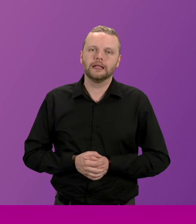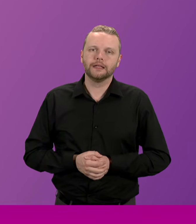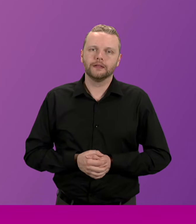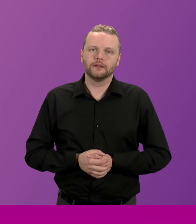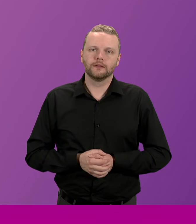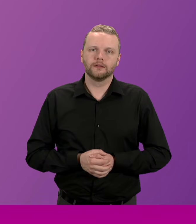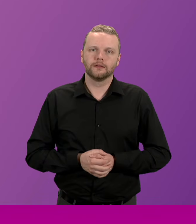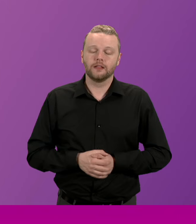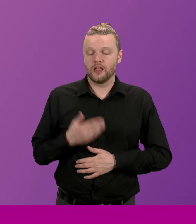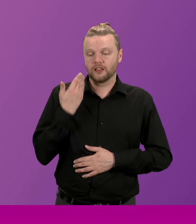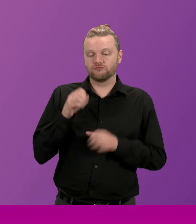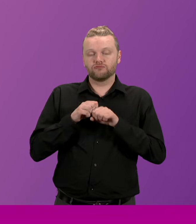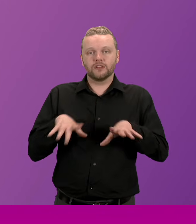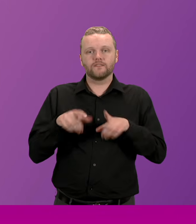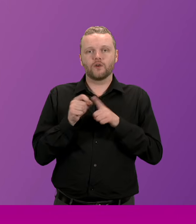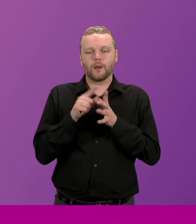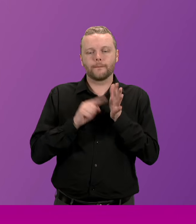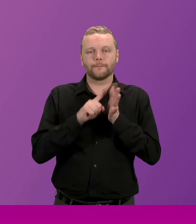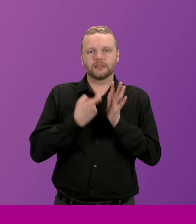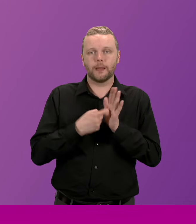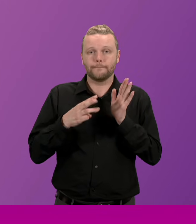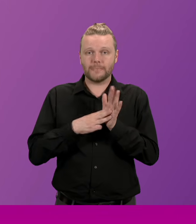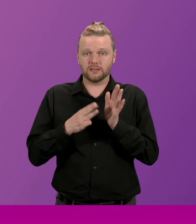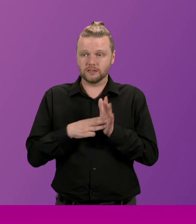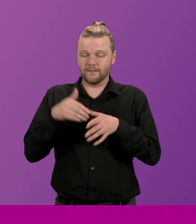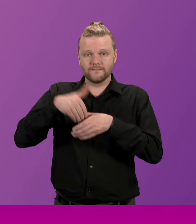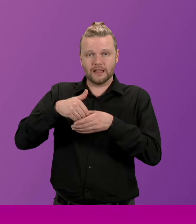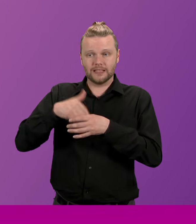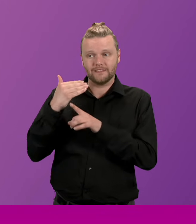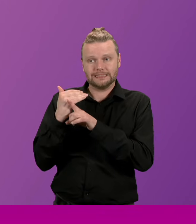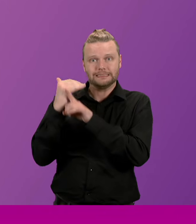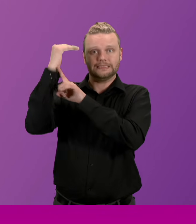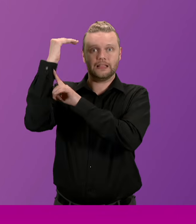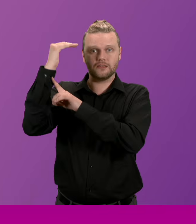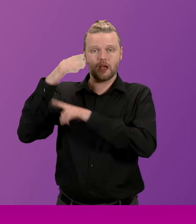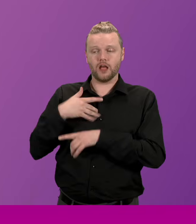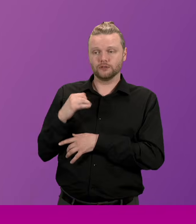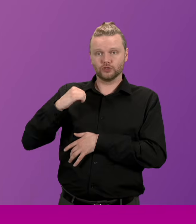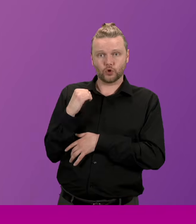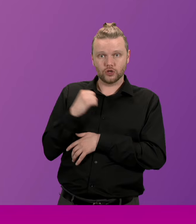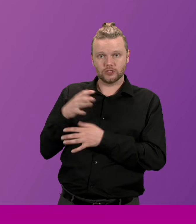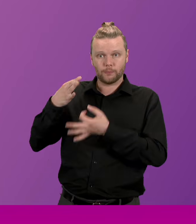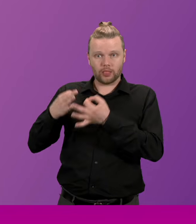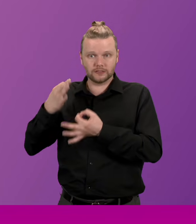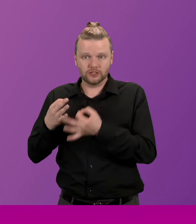The latest release of the Peter Mandelson files has exposed several senior Scottish Labour politicians for maintaining a disturbing and often sycophantic